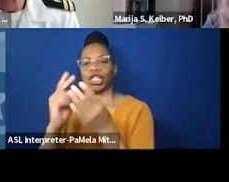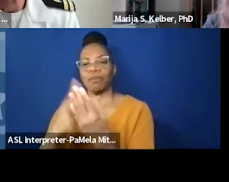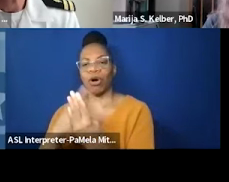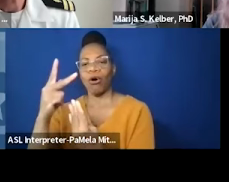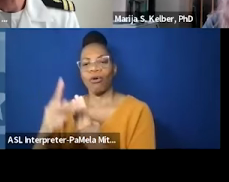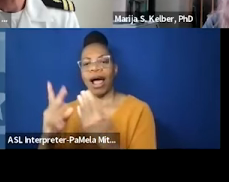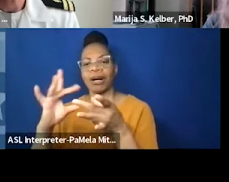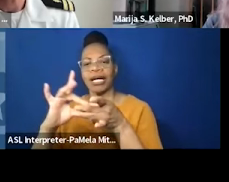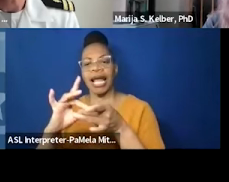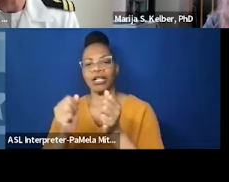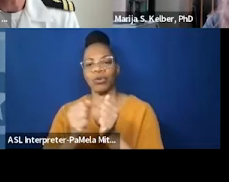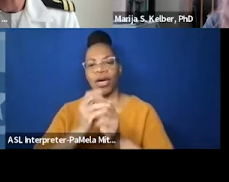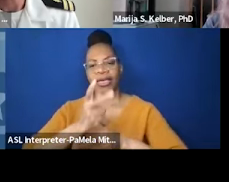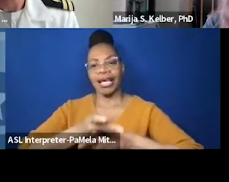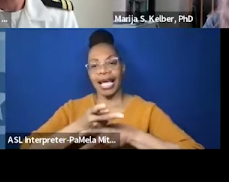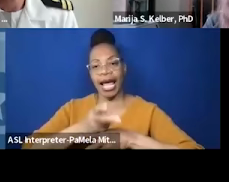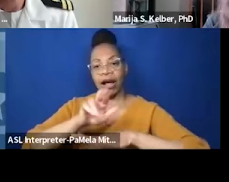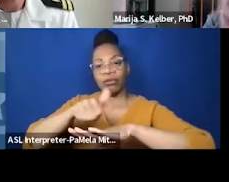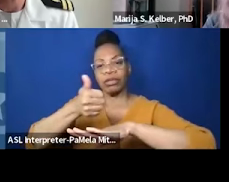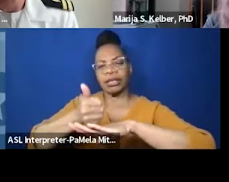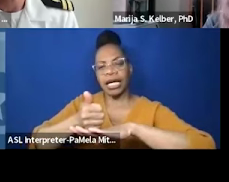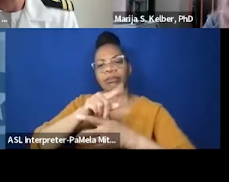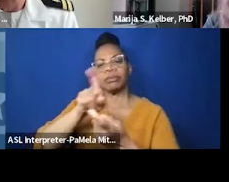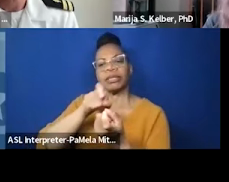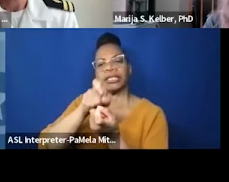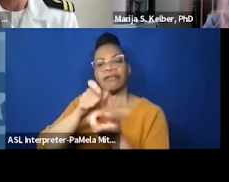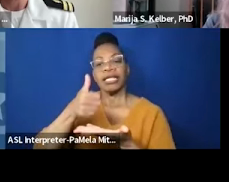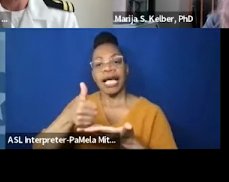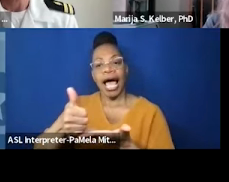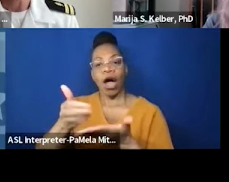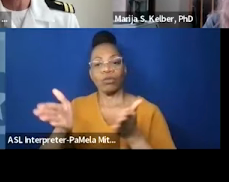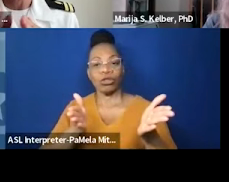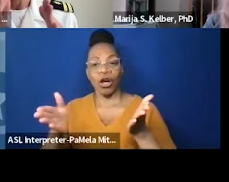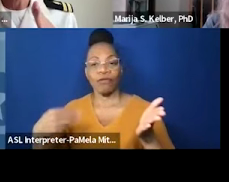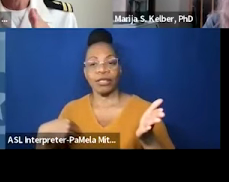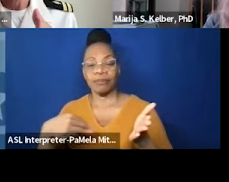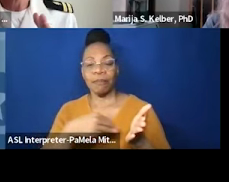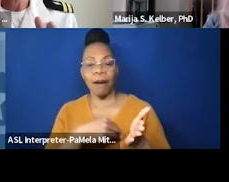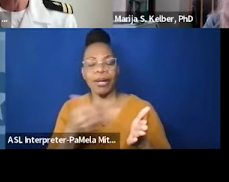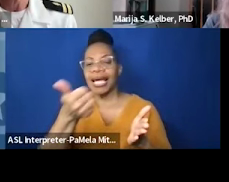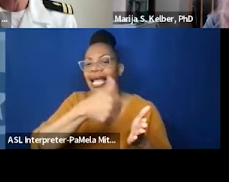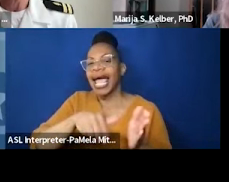The program was initially set up, I believe, specifically to help service members in any period of transition.